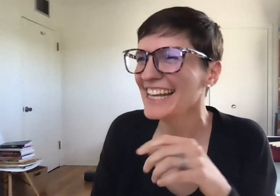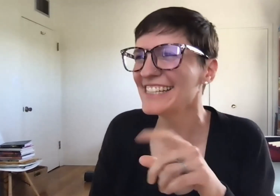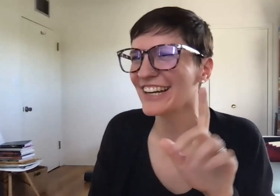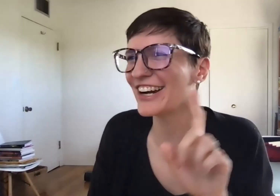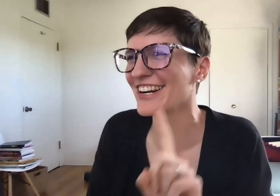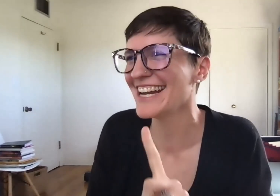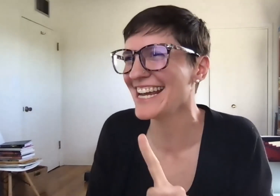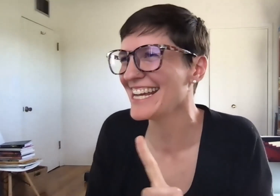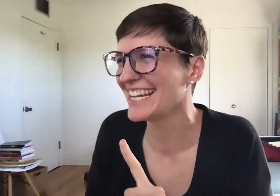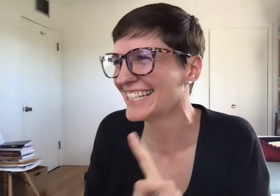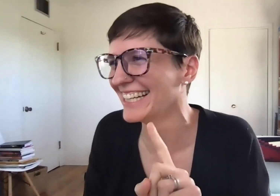sorry